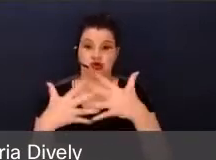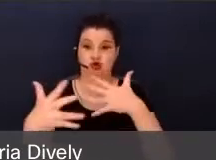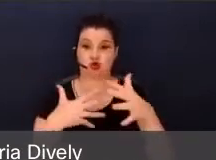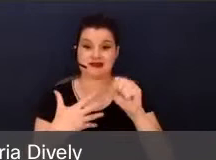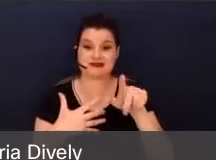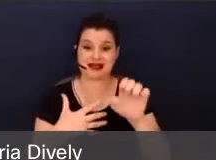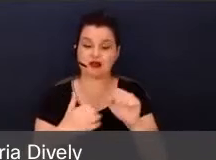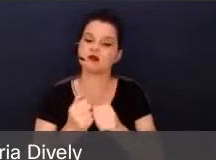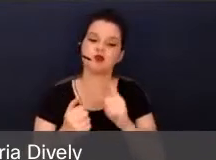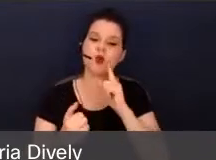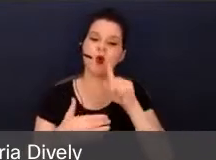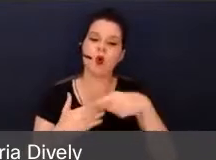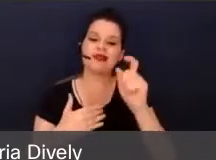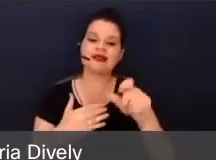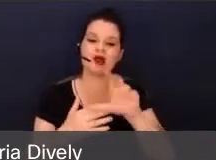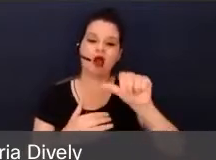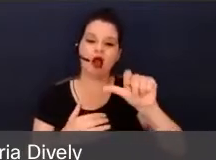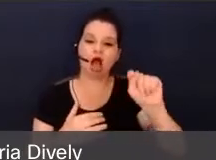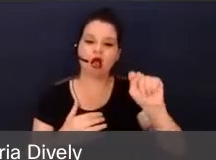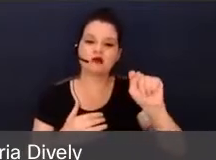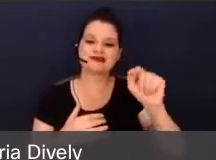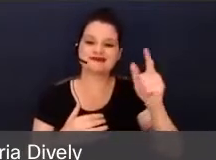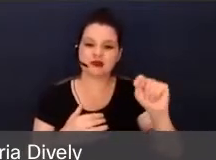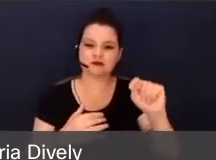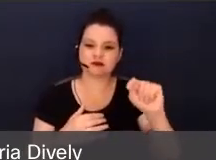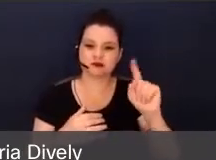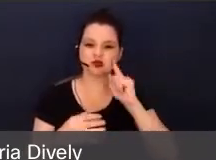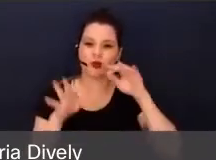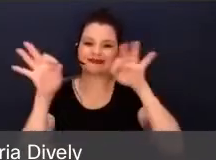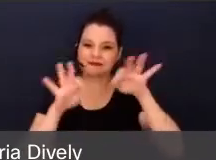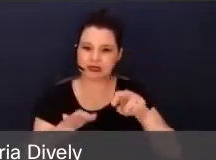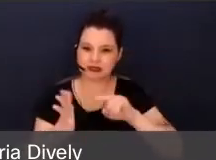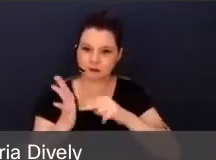So it would just need to have alt text applied to the whole thing to explain the purpose of this,